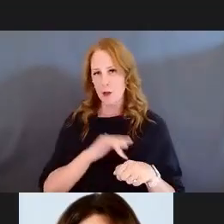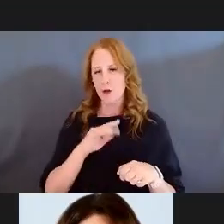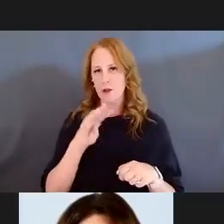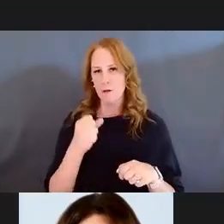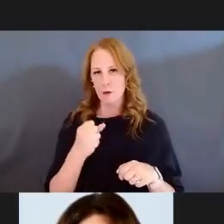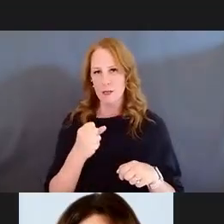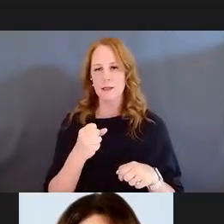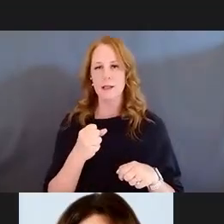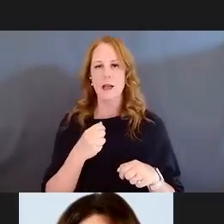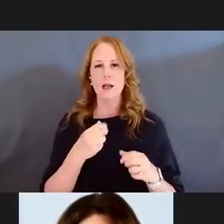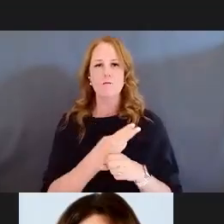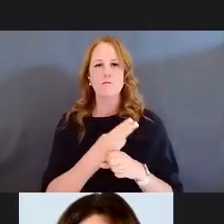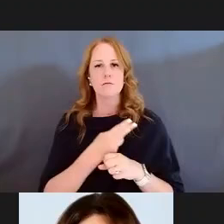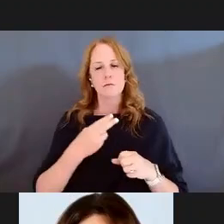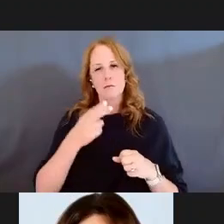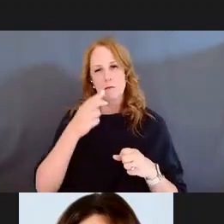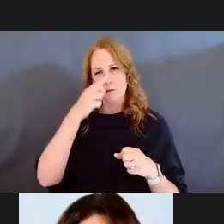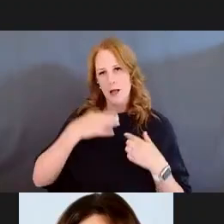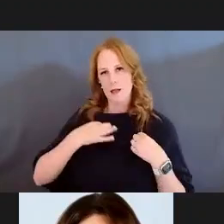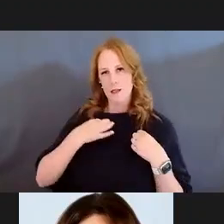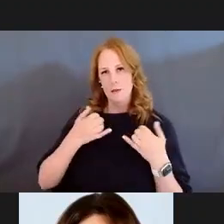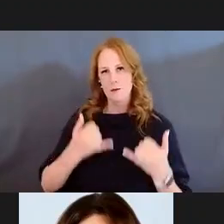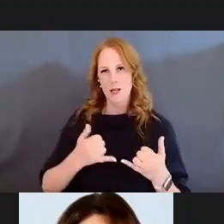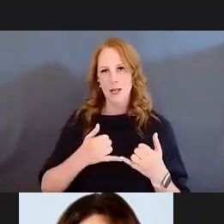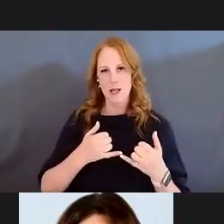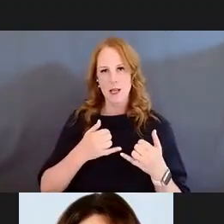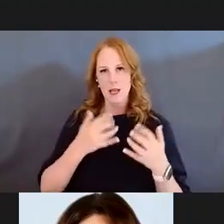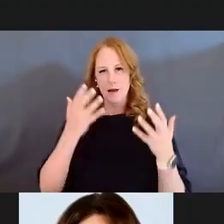I'm wearing a black top today and I have my dark brown hair pulled to my back and